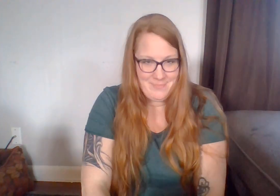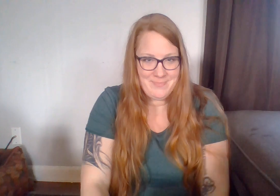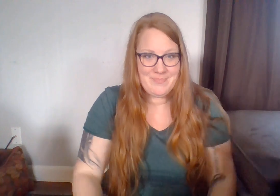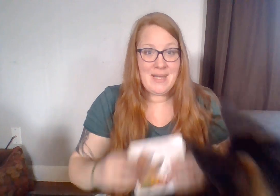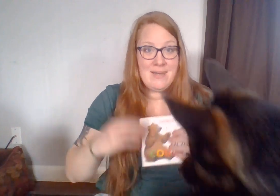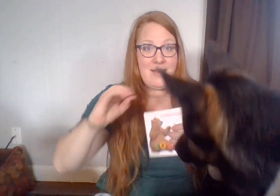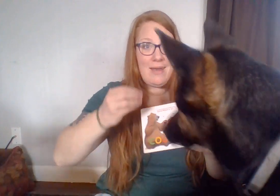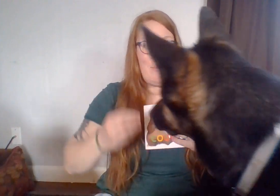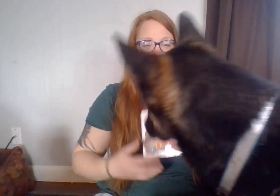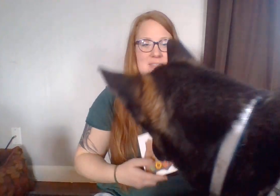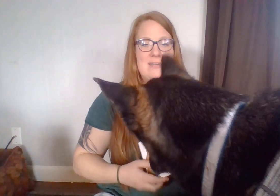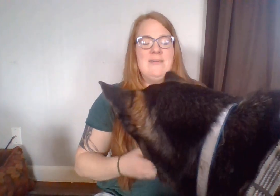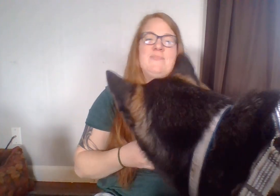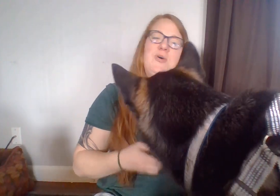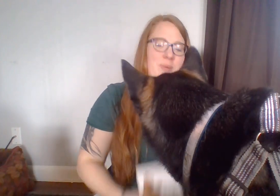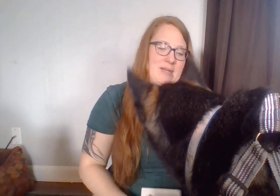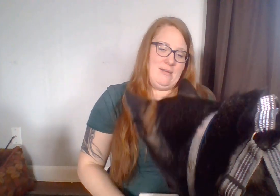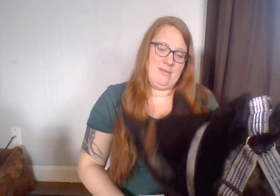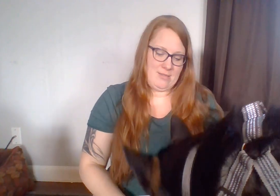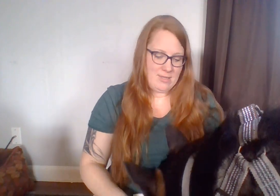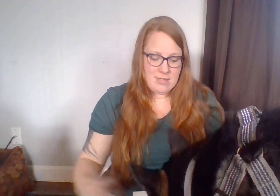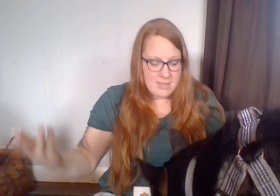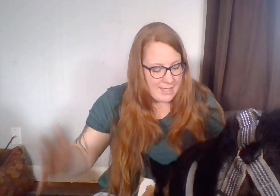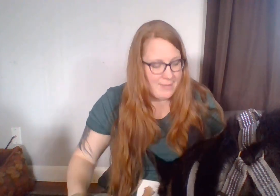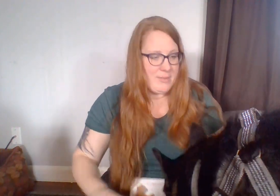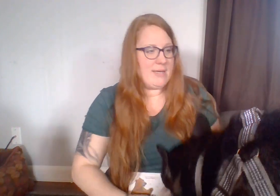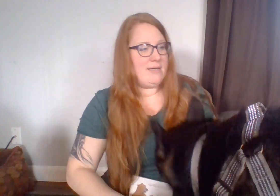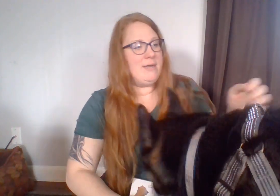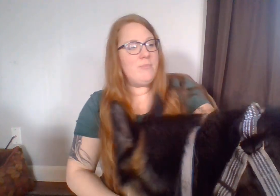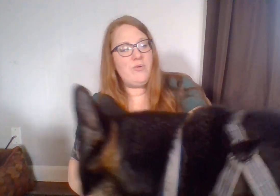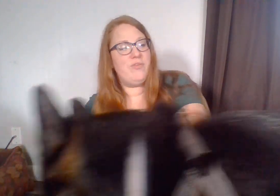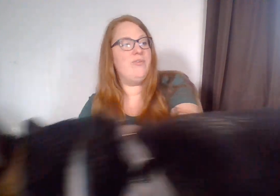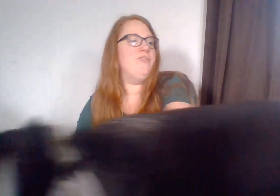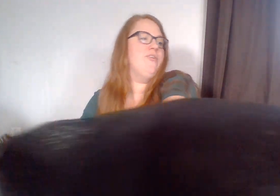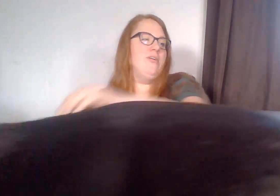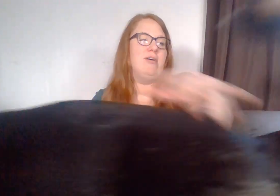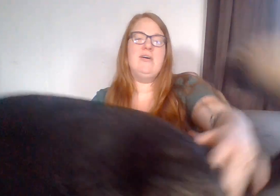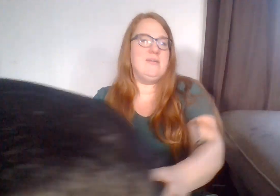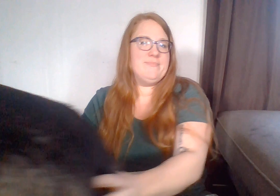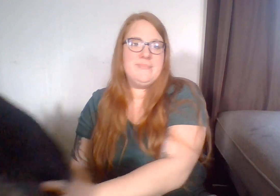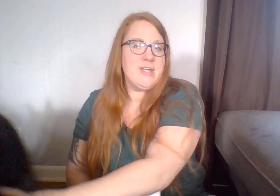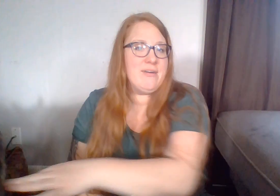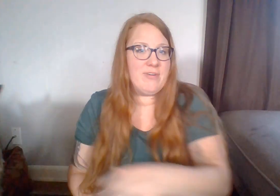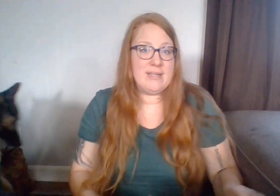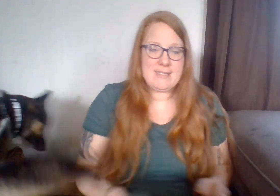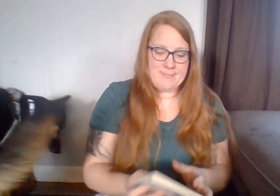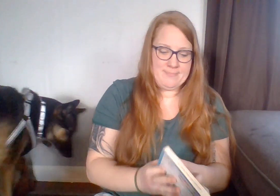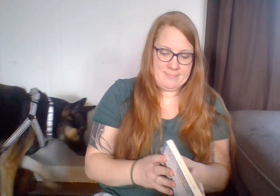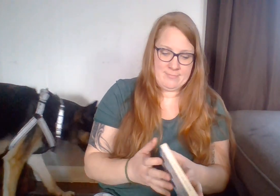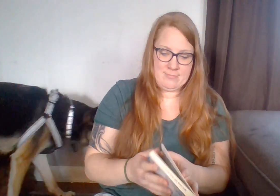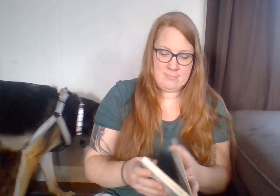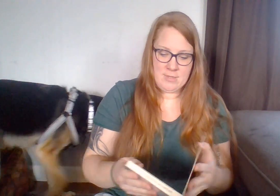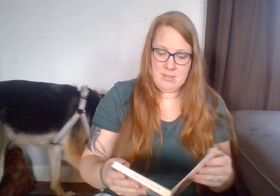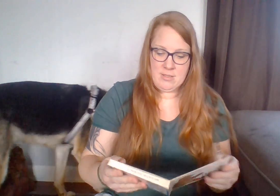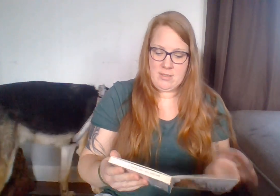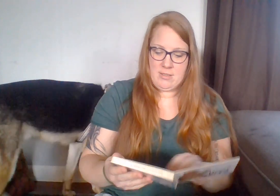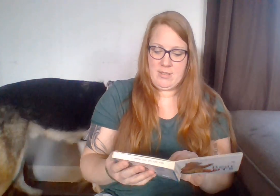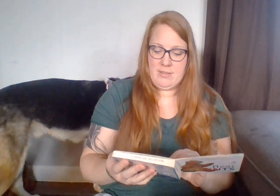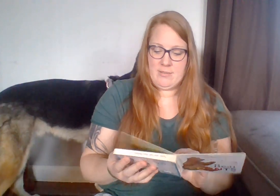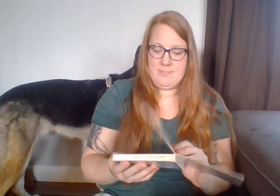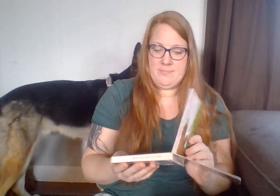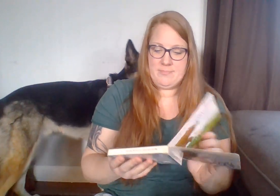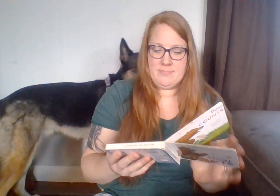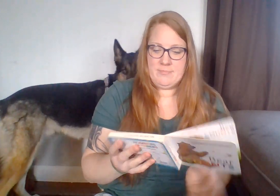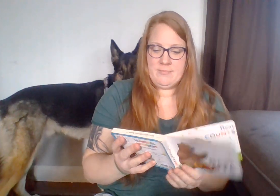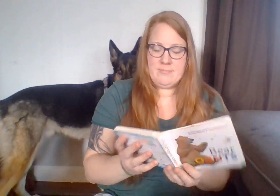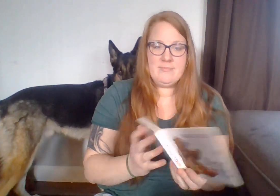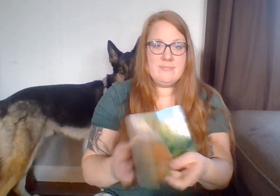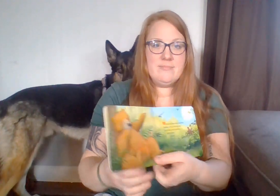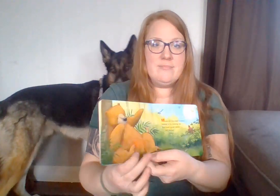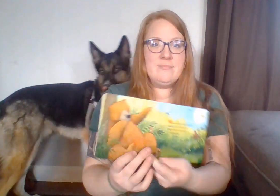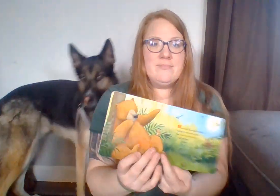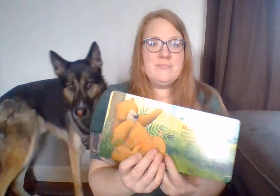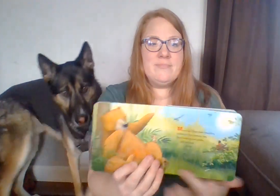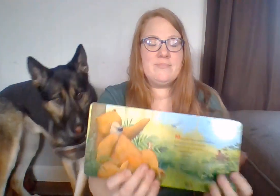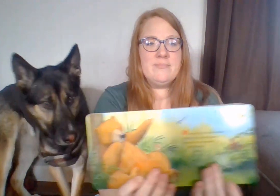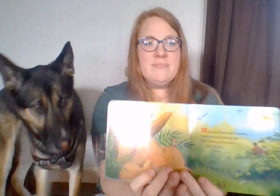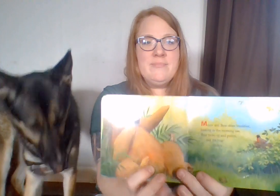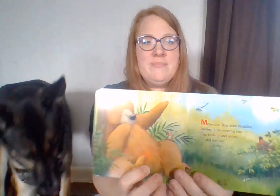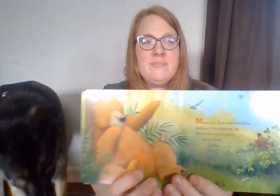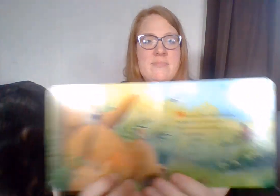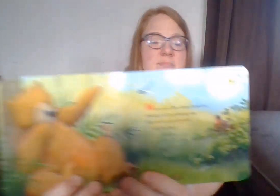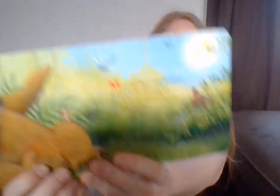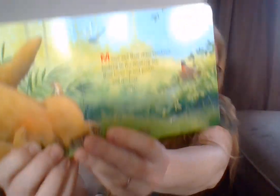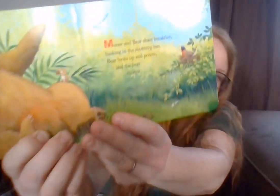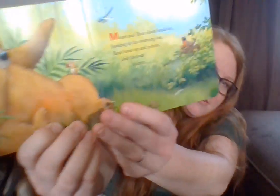Numbers. ((Lupin [leg slap] you're killing me)) sorry friends. Here's the